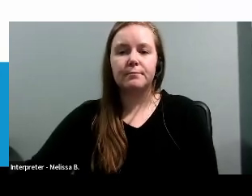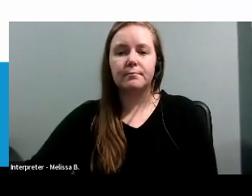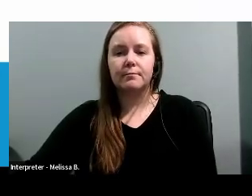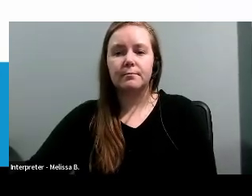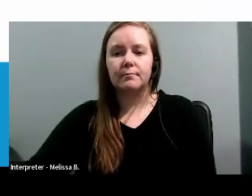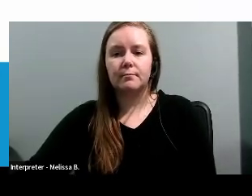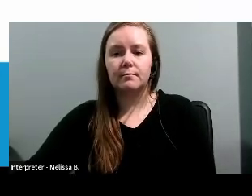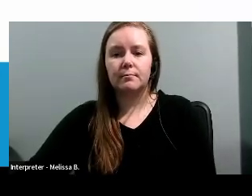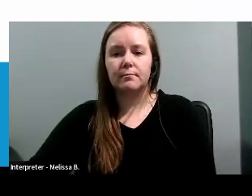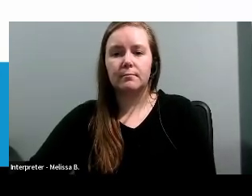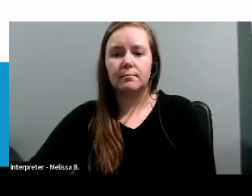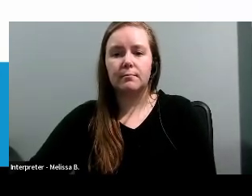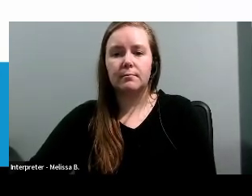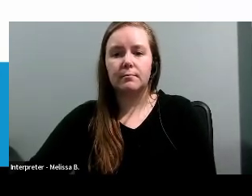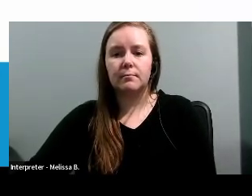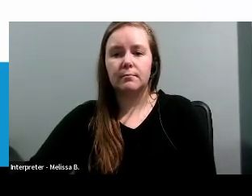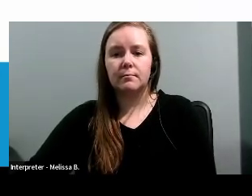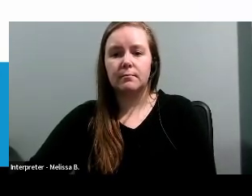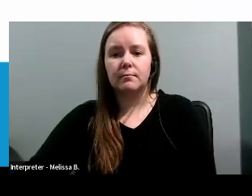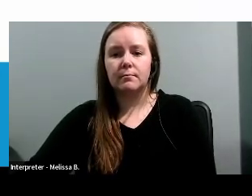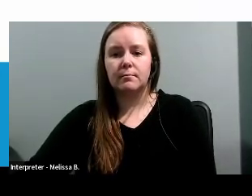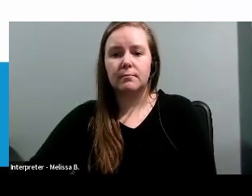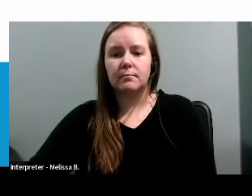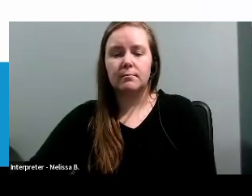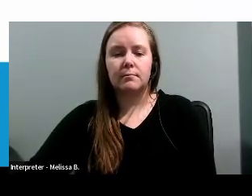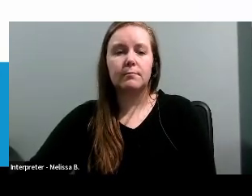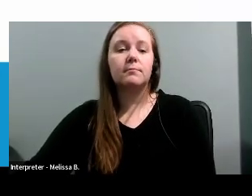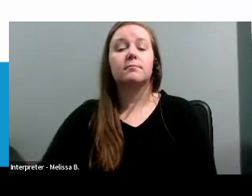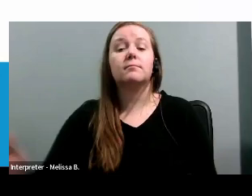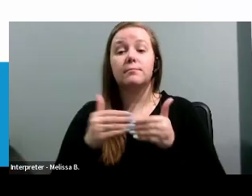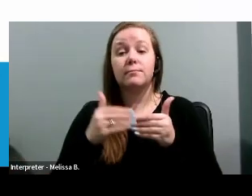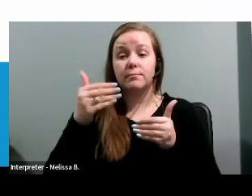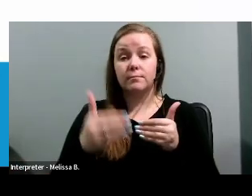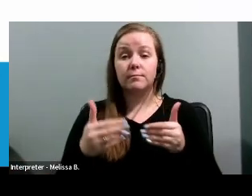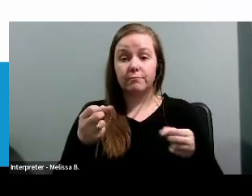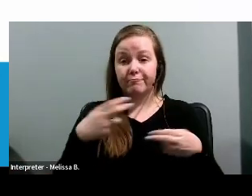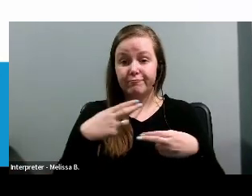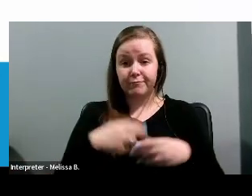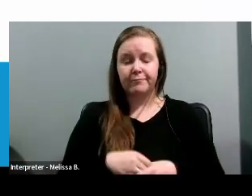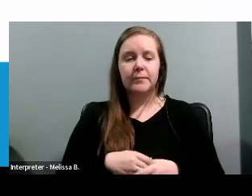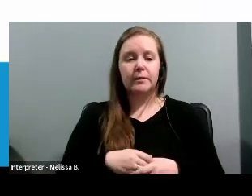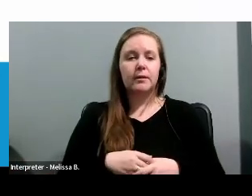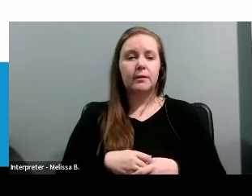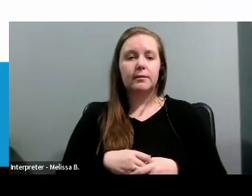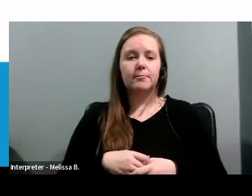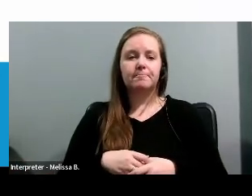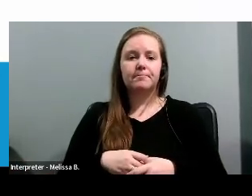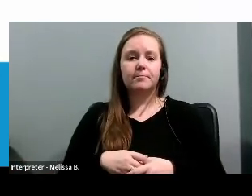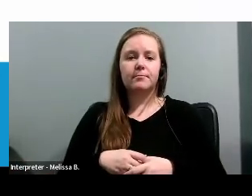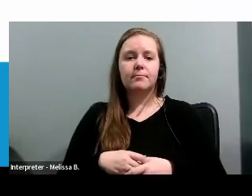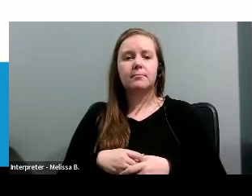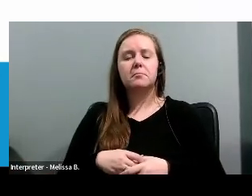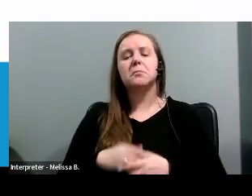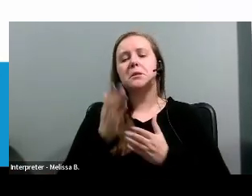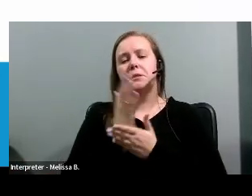Shannon Spencer (she/her): slide… So, just sort of a few, you know, tips and tricks.